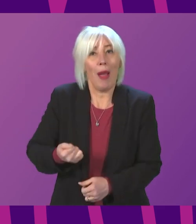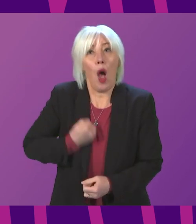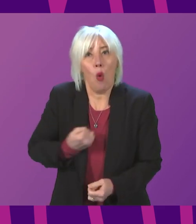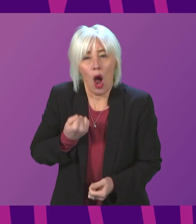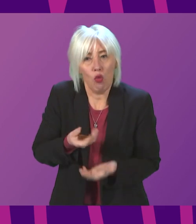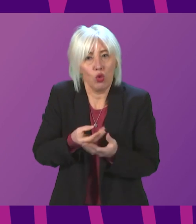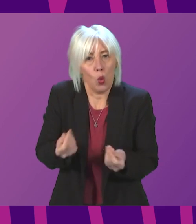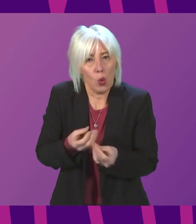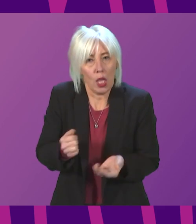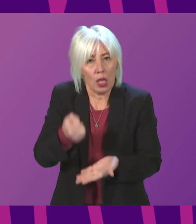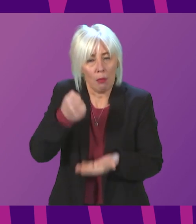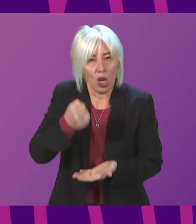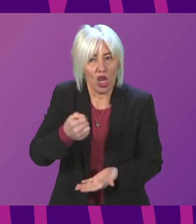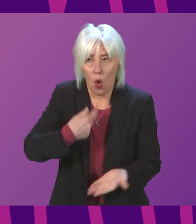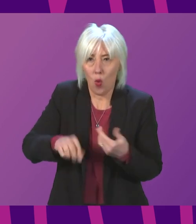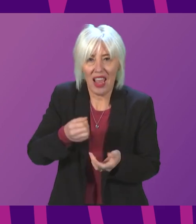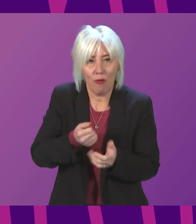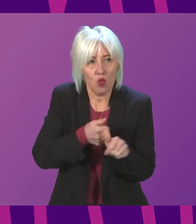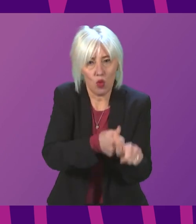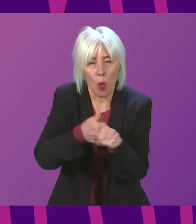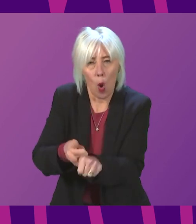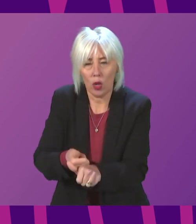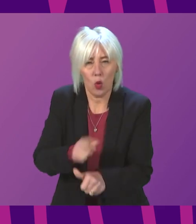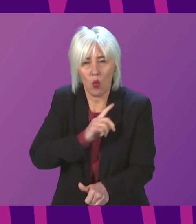been announced by the First Minister?